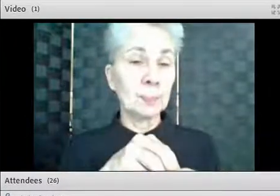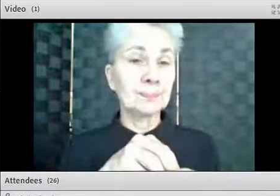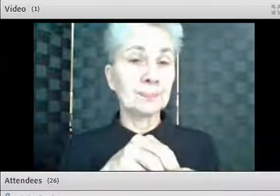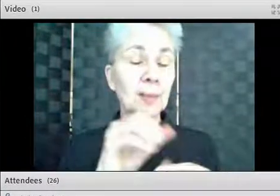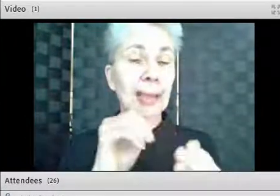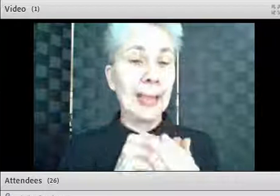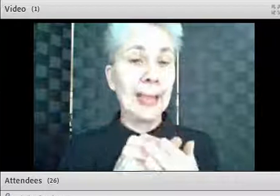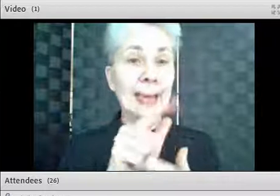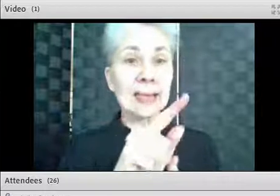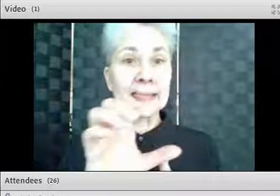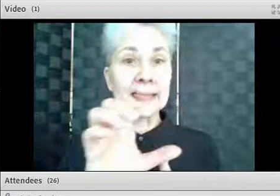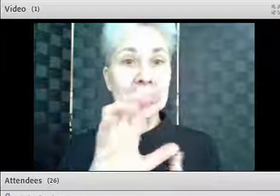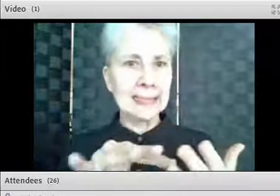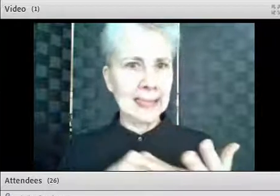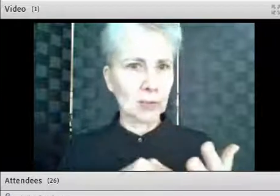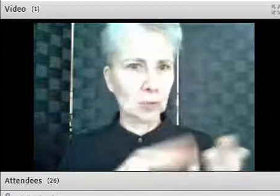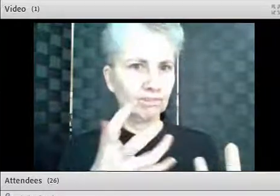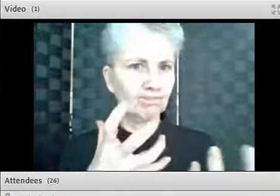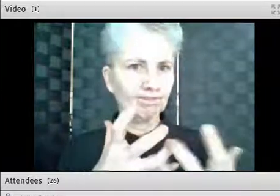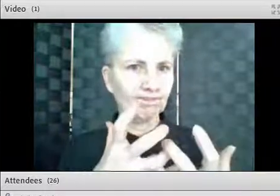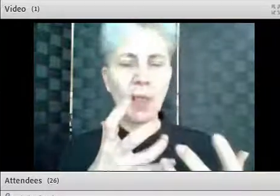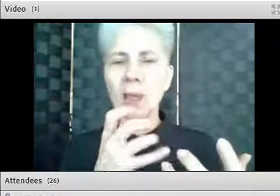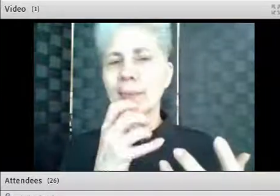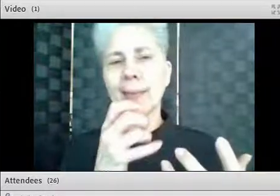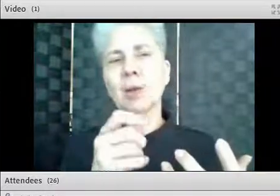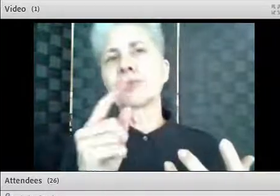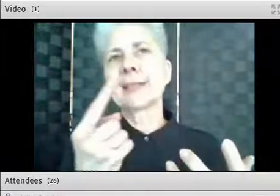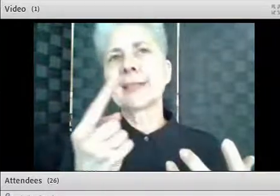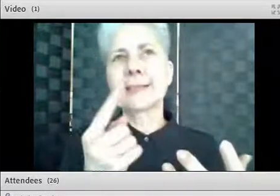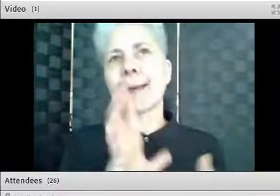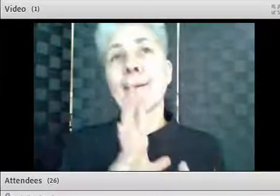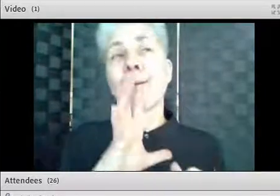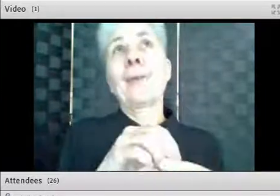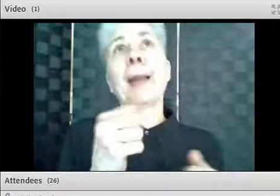So they don't just include anything and everything you can think of